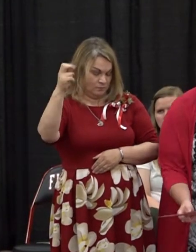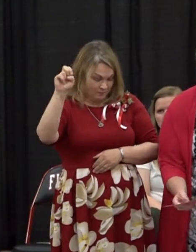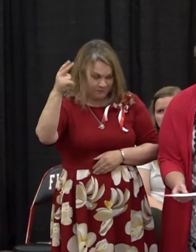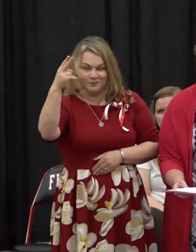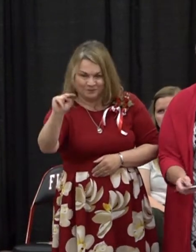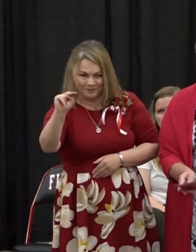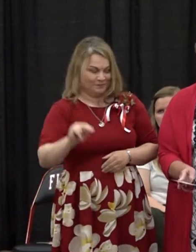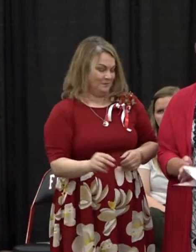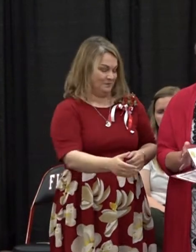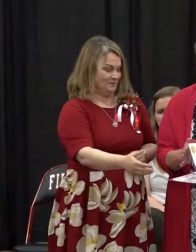Brady Koehn.